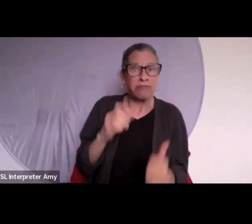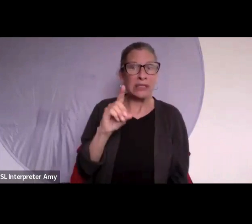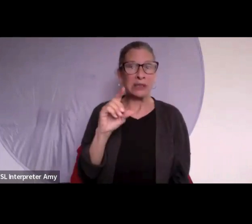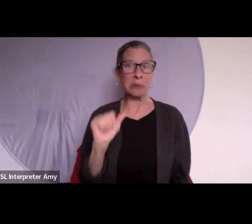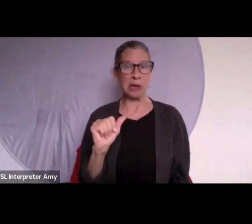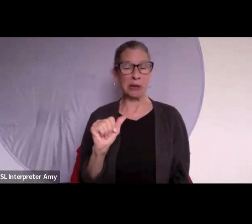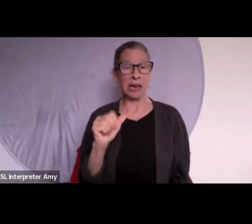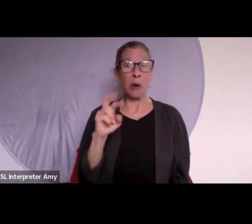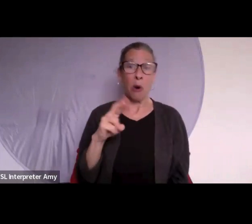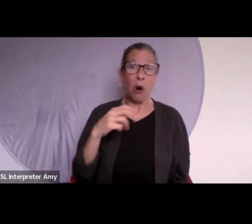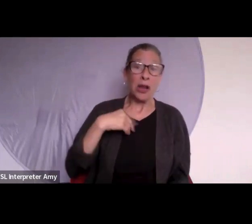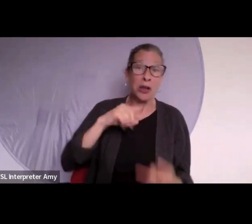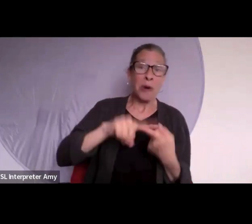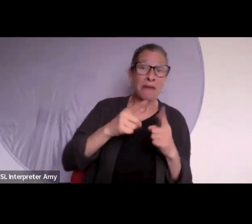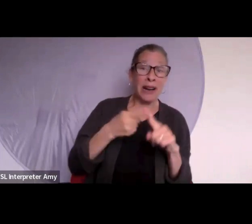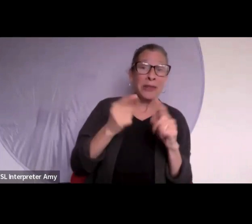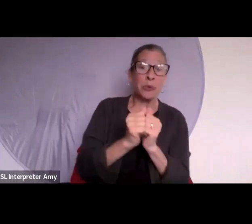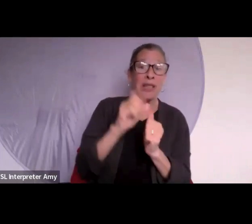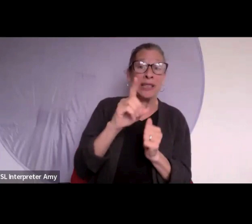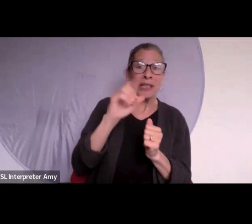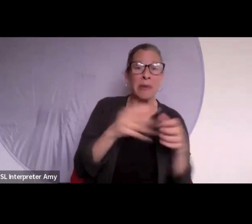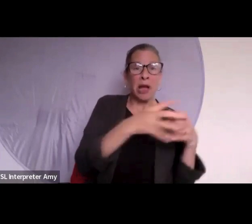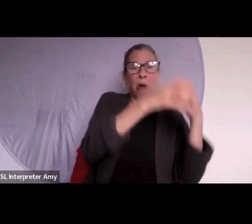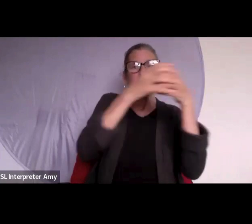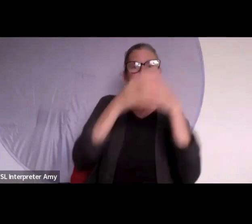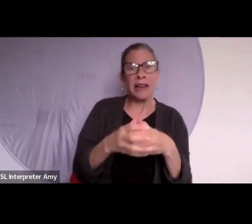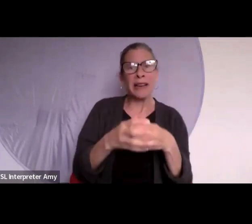disabilities. So bring as many people out as possible and help